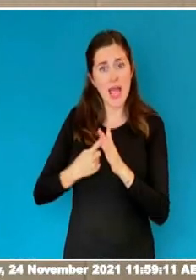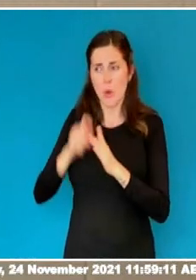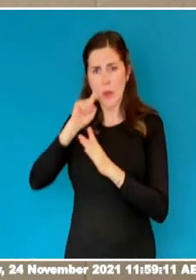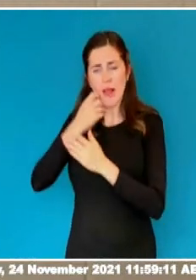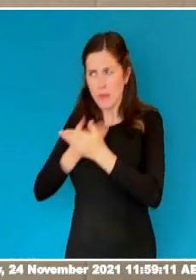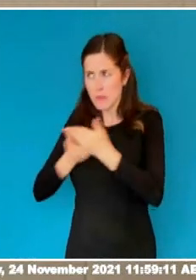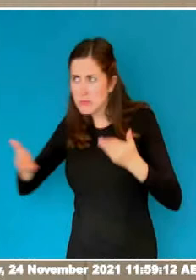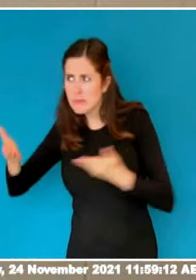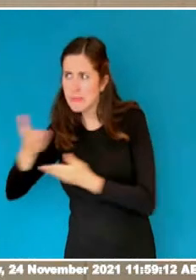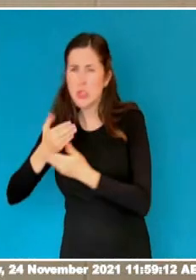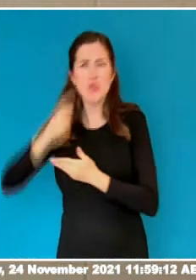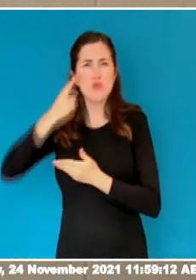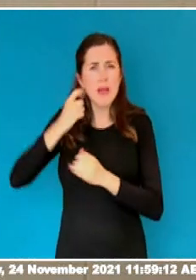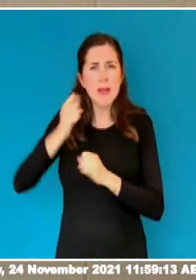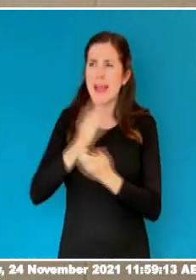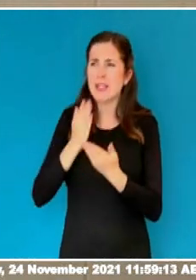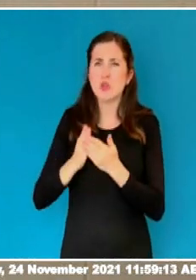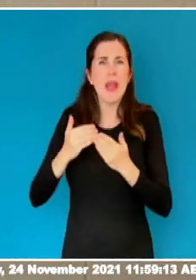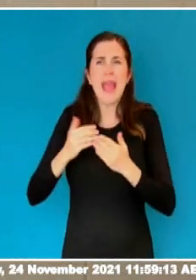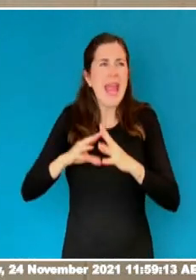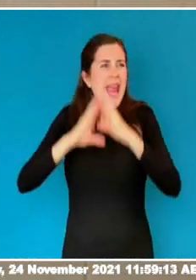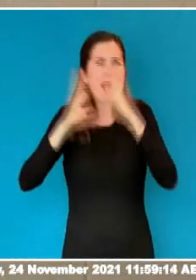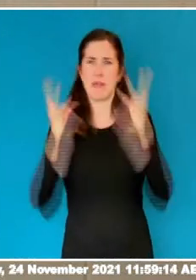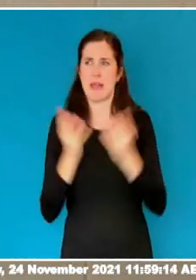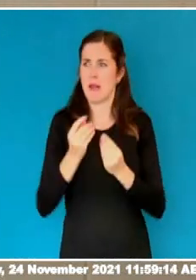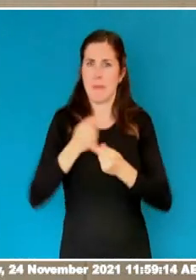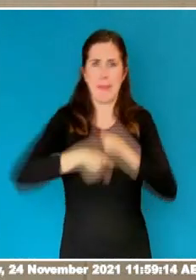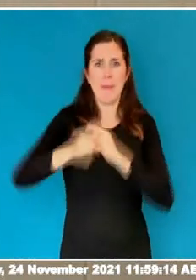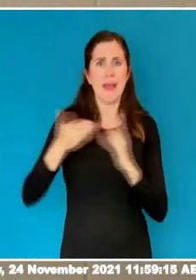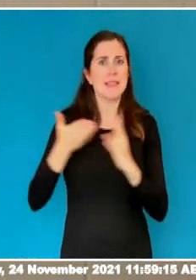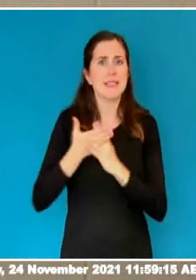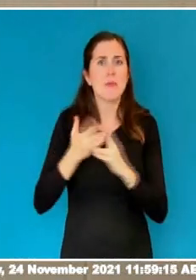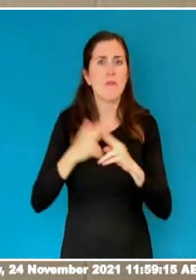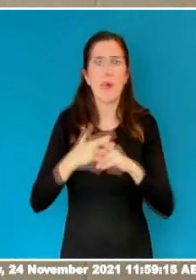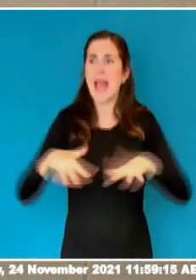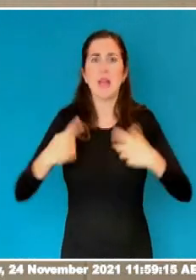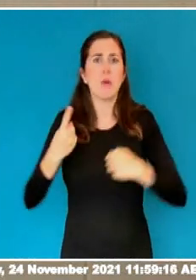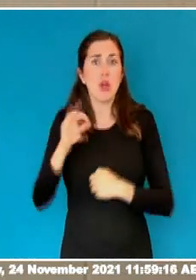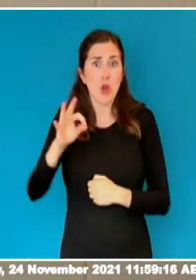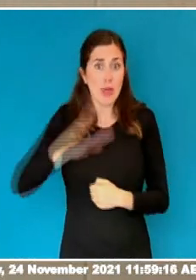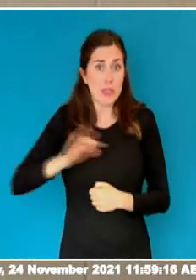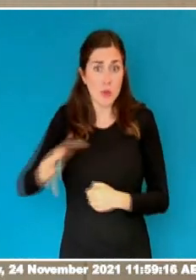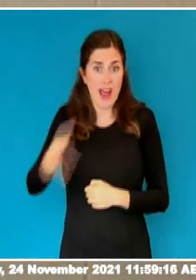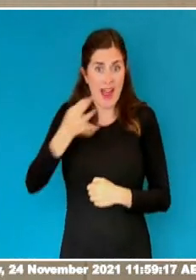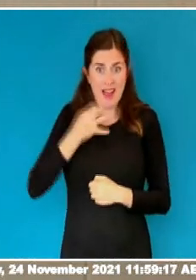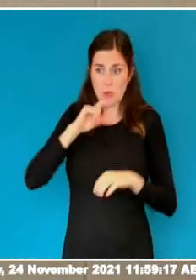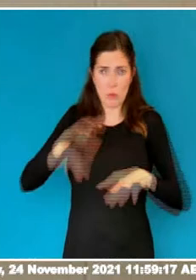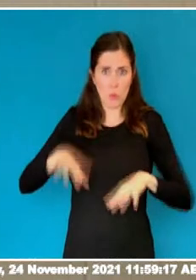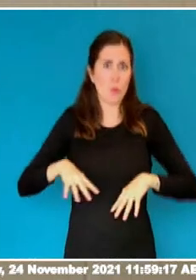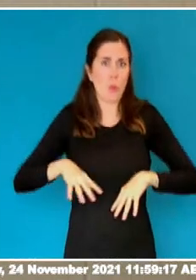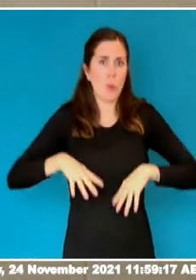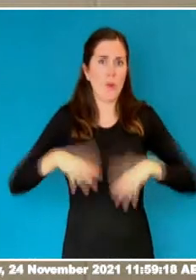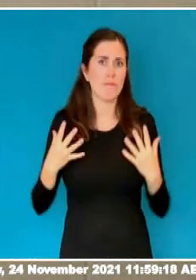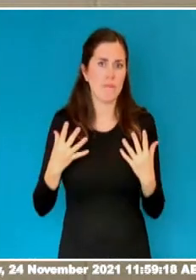the way we set up the agency, which again enables these things, not necessarily to be